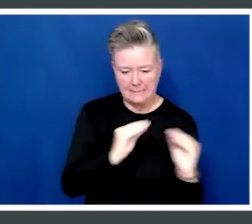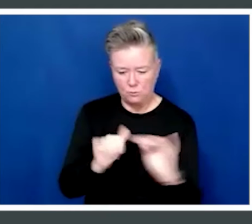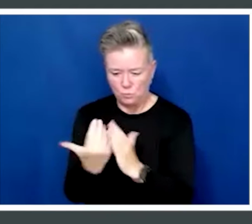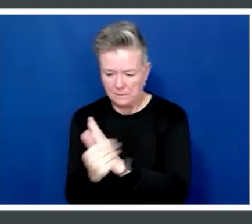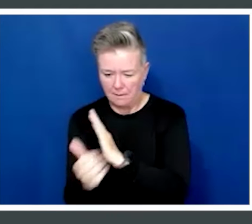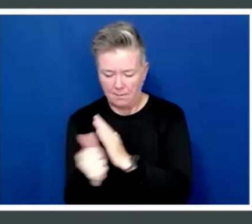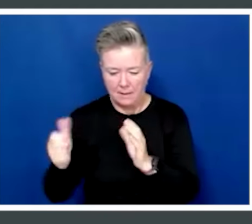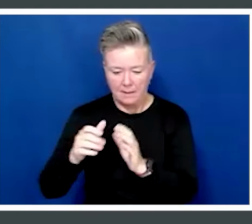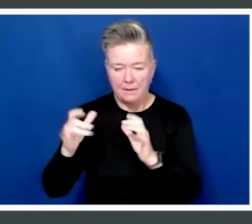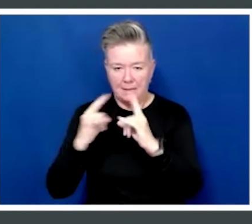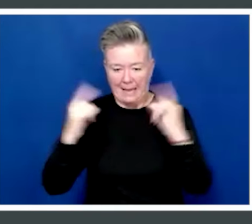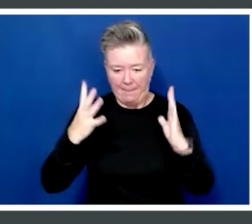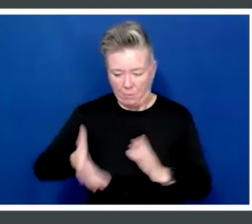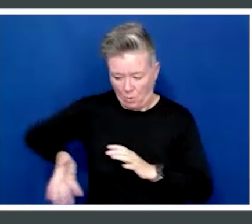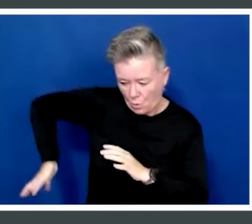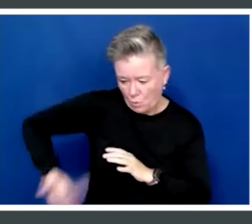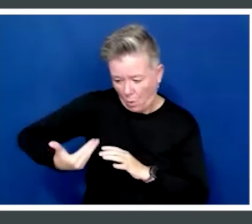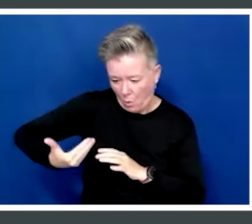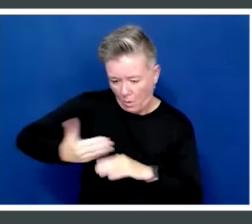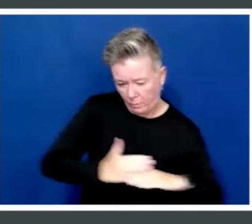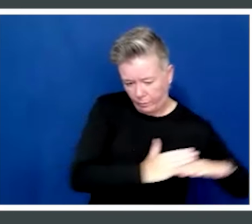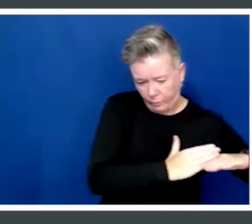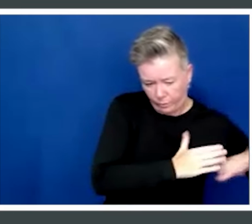Campers roll the ball and slide from one side to the other to block it from going into the